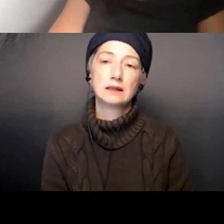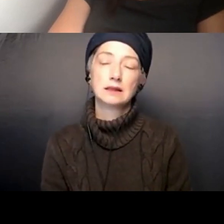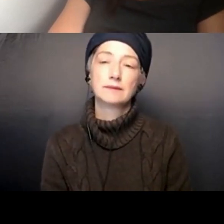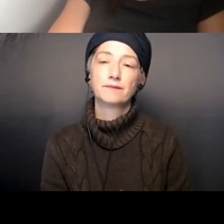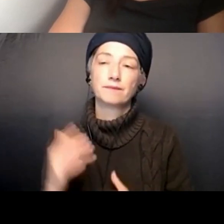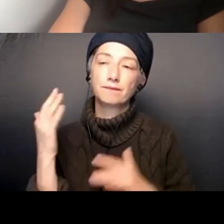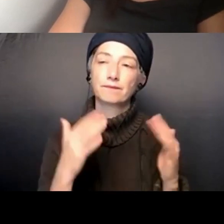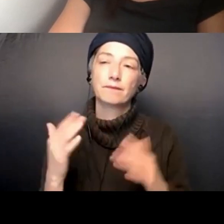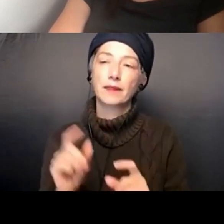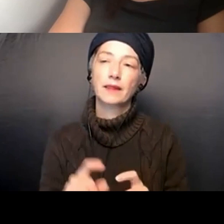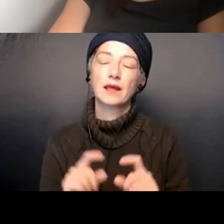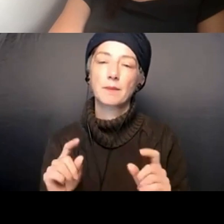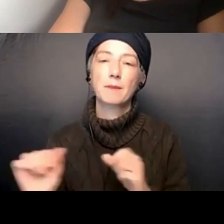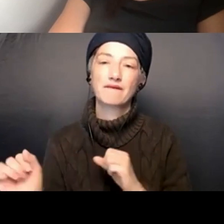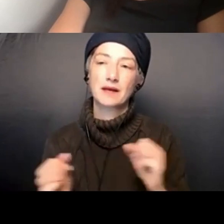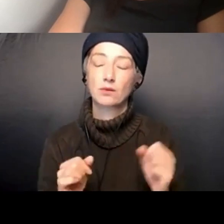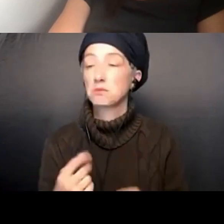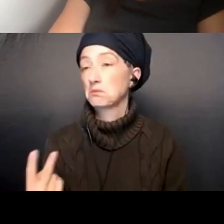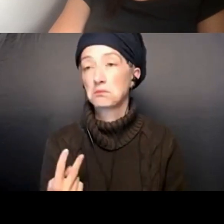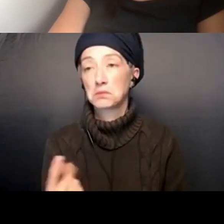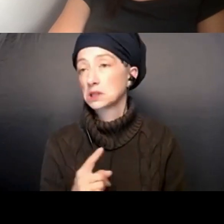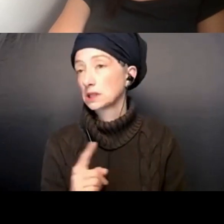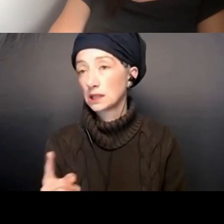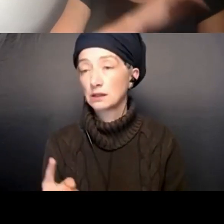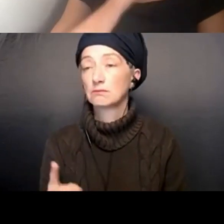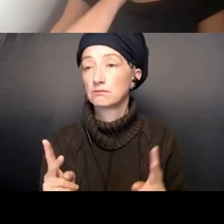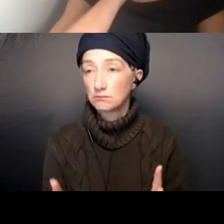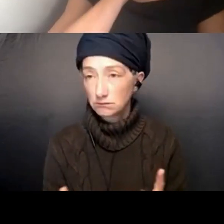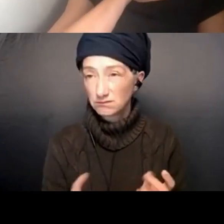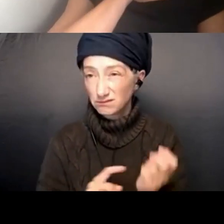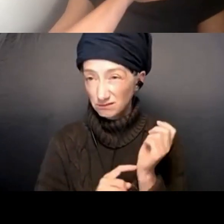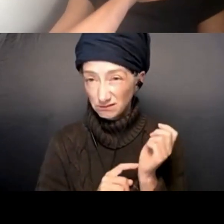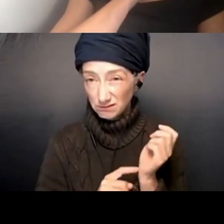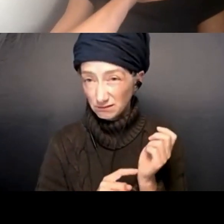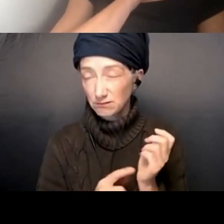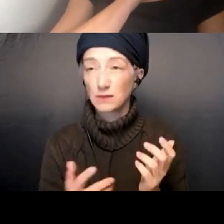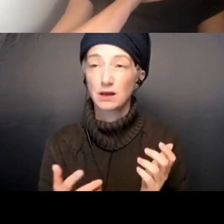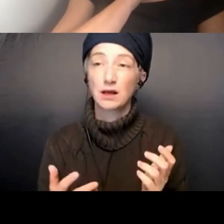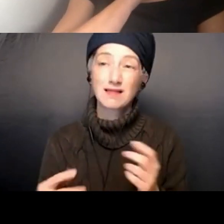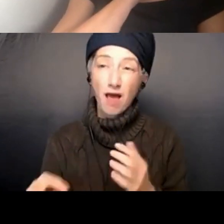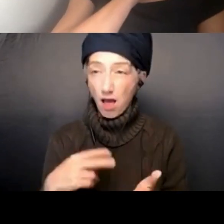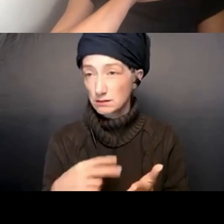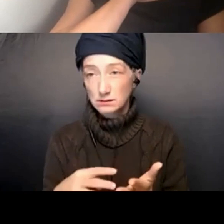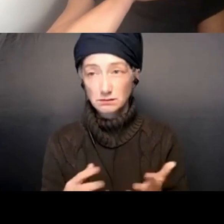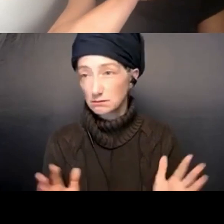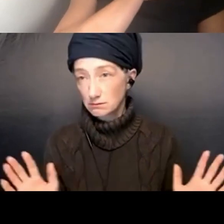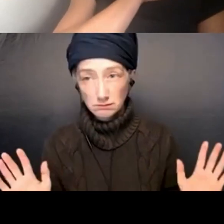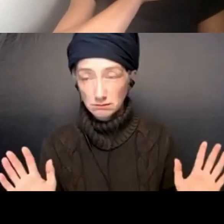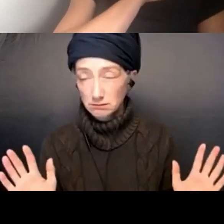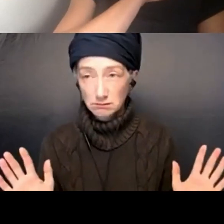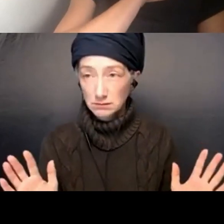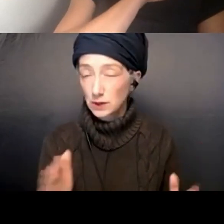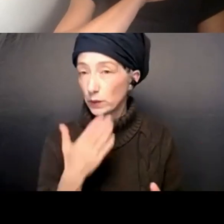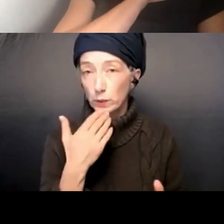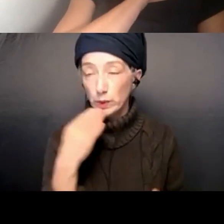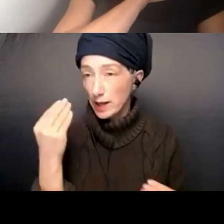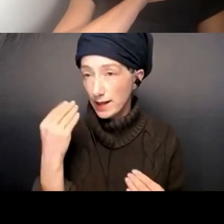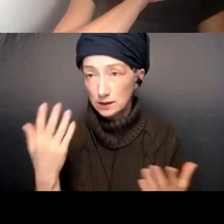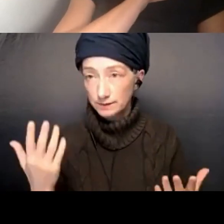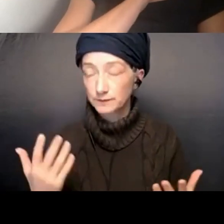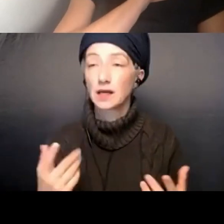Neither of us are like dancers or trained dancers at all. And so, it was the first show we actually really work with movements.